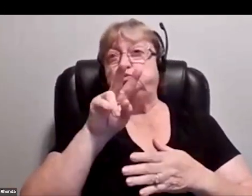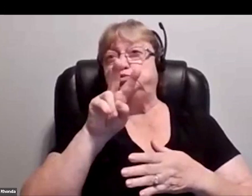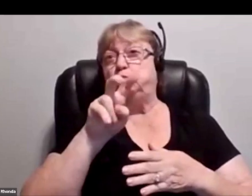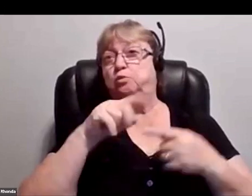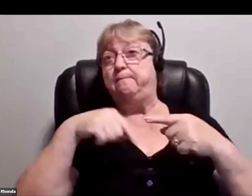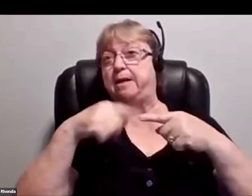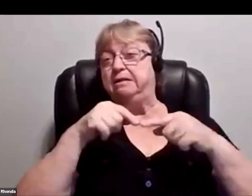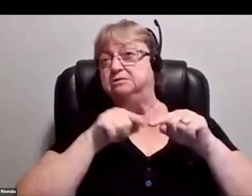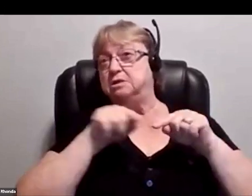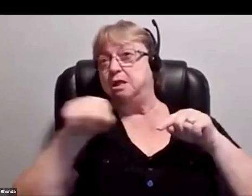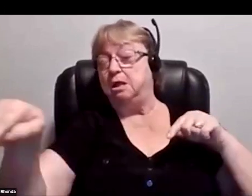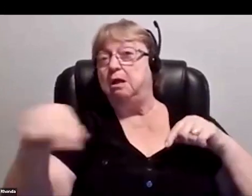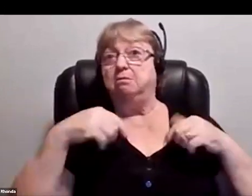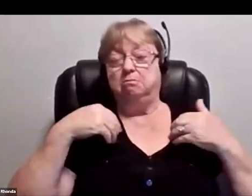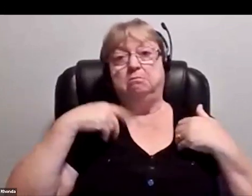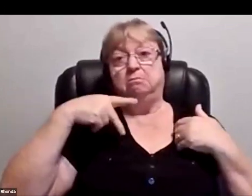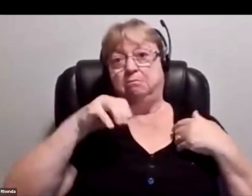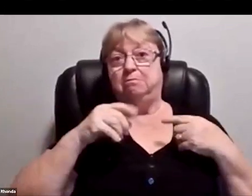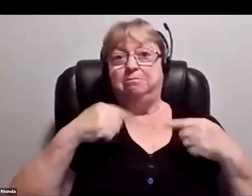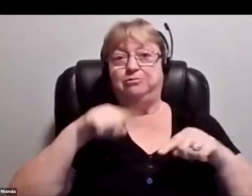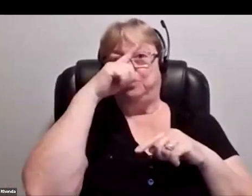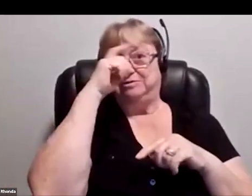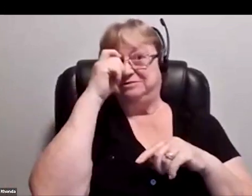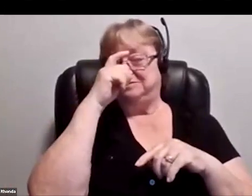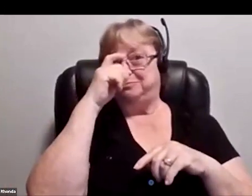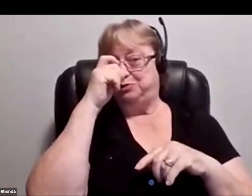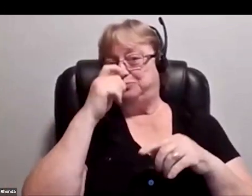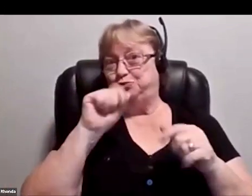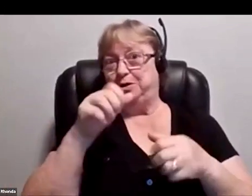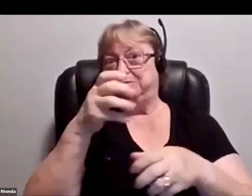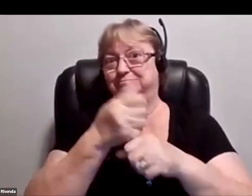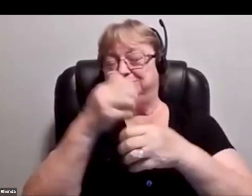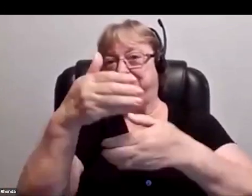We do have a post office during the summer season where you can receive packages and order things off Amazon.